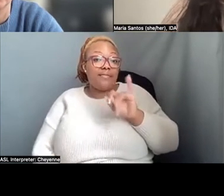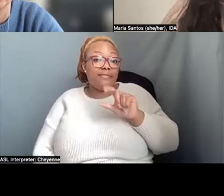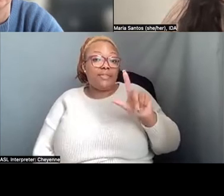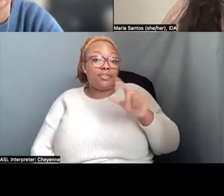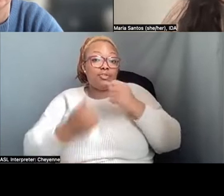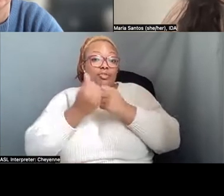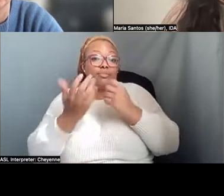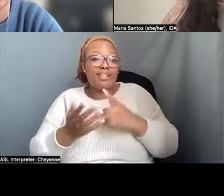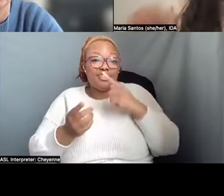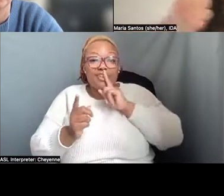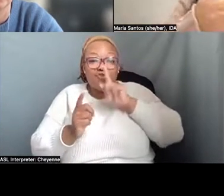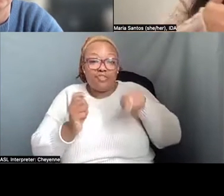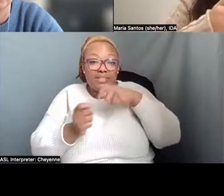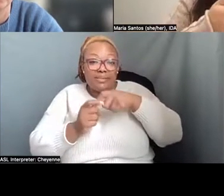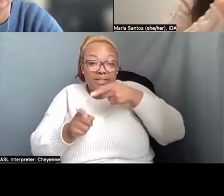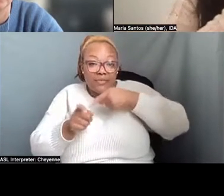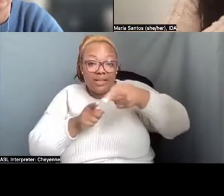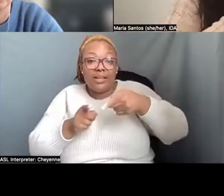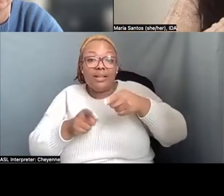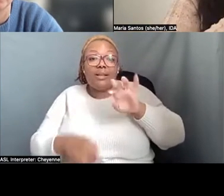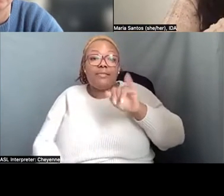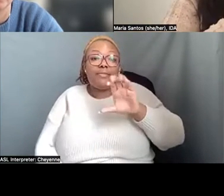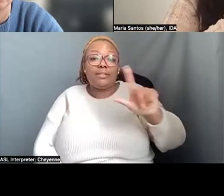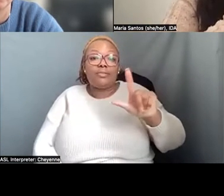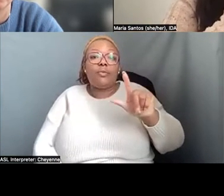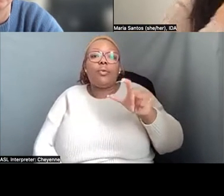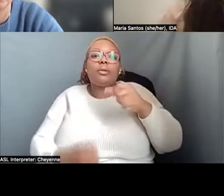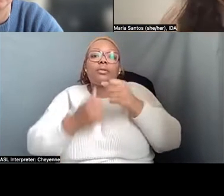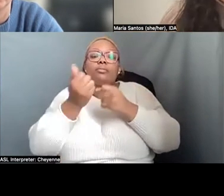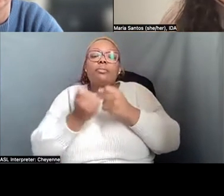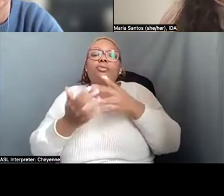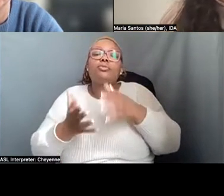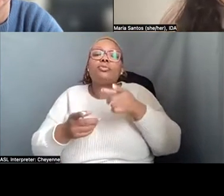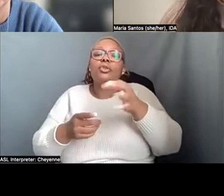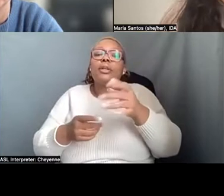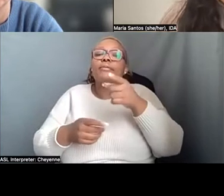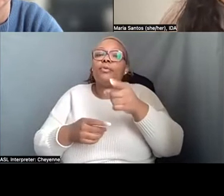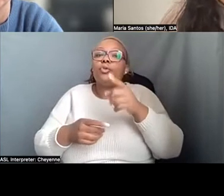A fiscal sponsor is really, really specific. And it's a fiscal sponsor. If you're an LLC. That is something different.